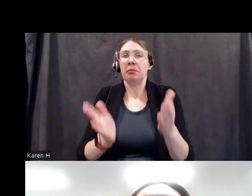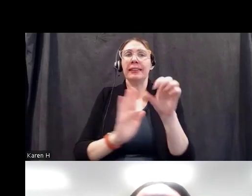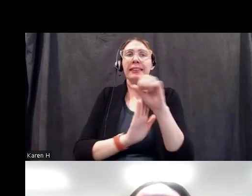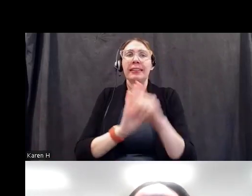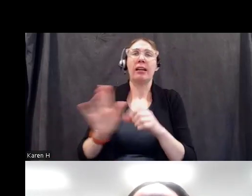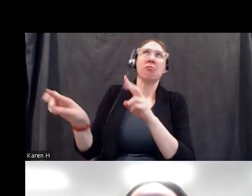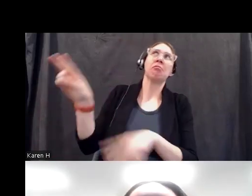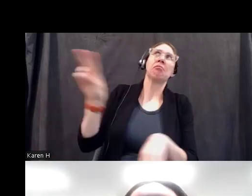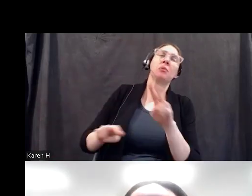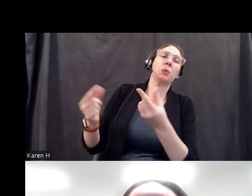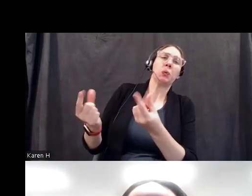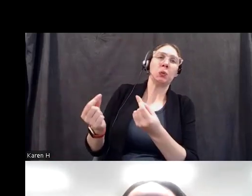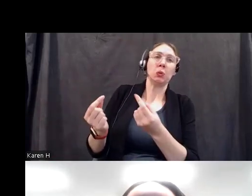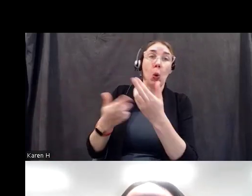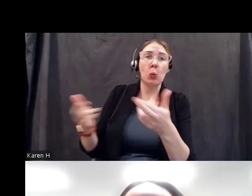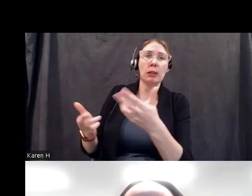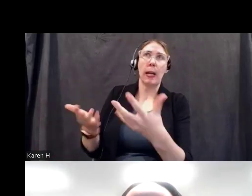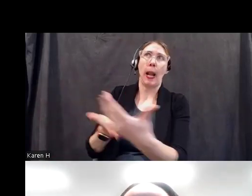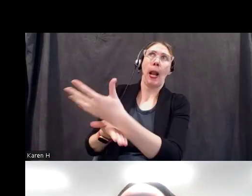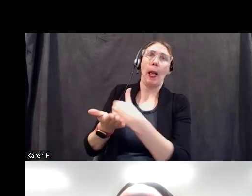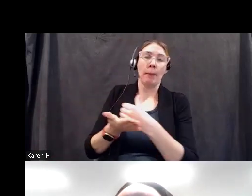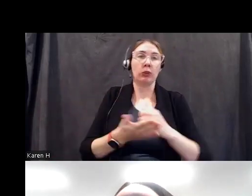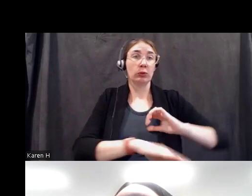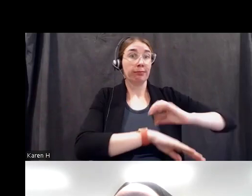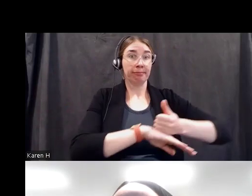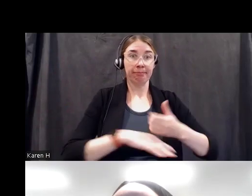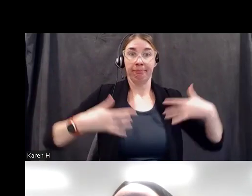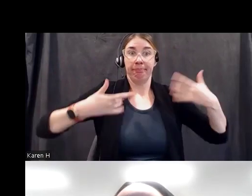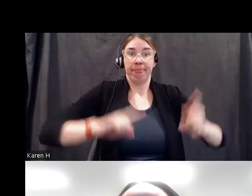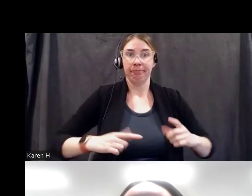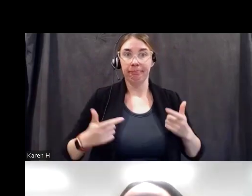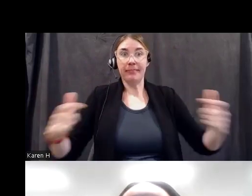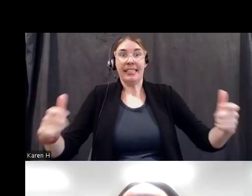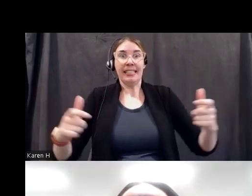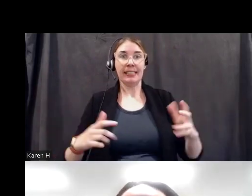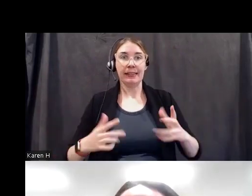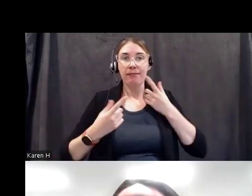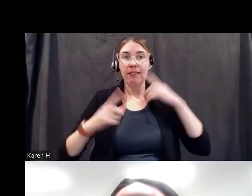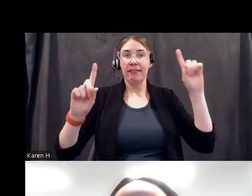resources to make things even bigger and more effective for people in your state.